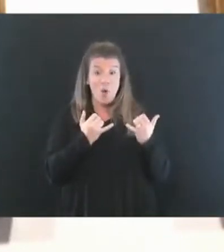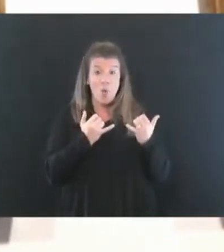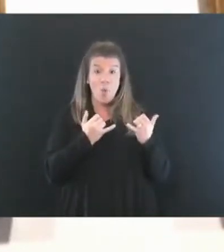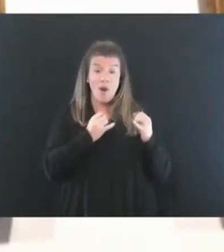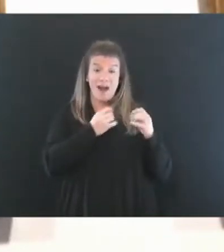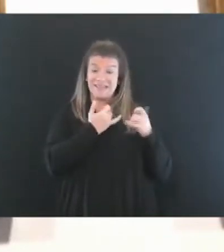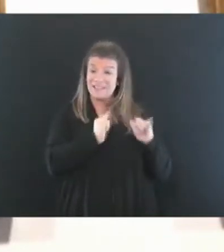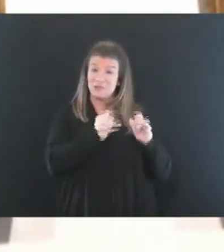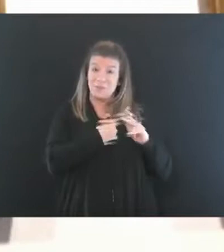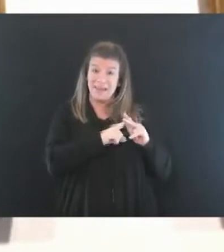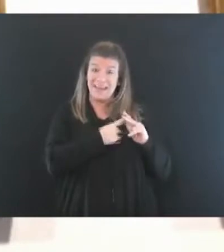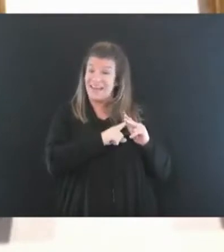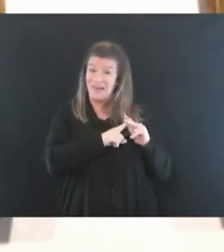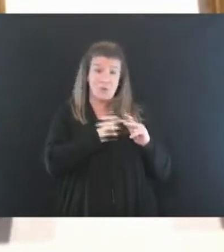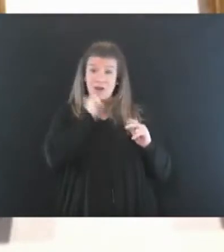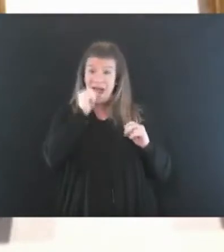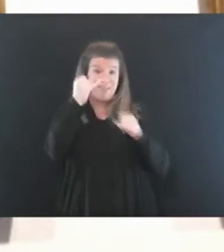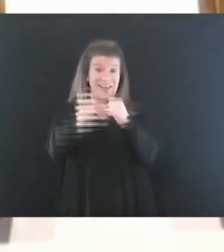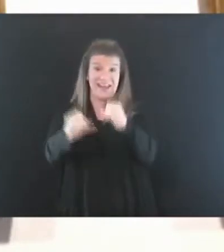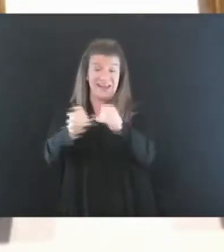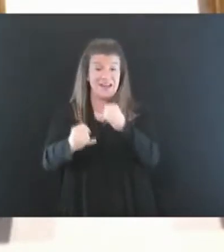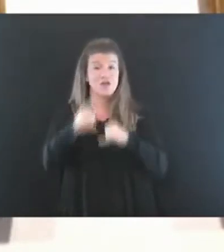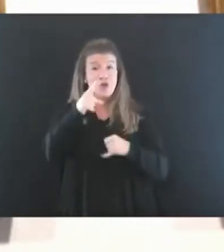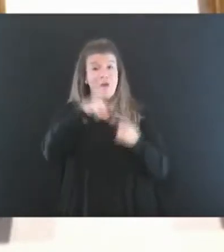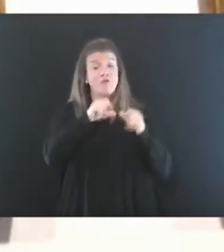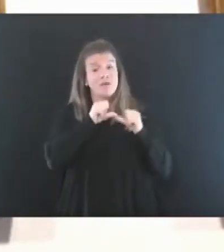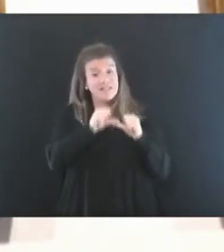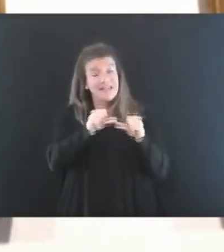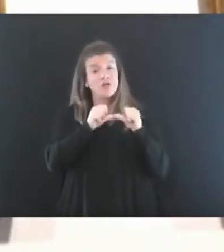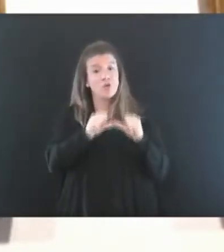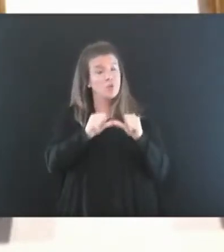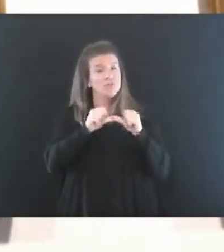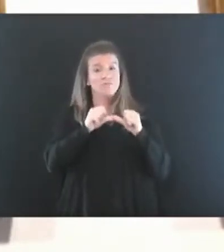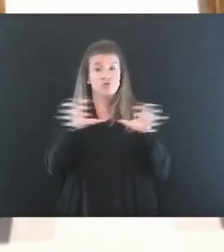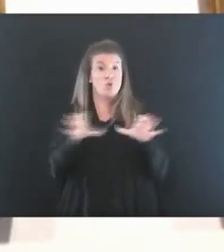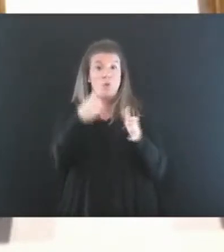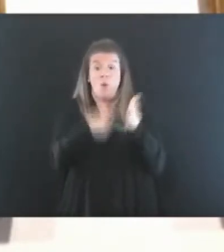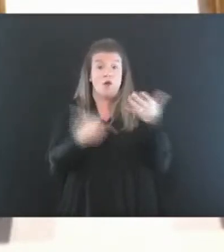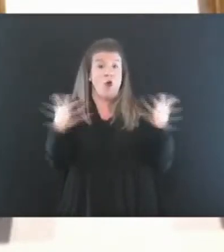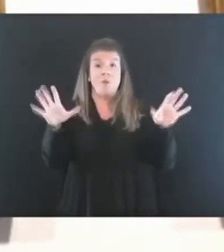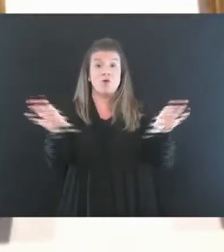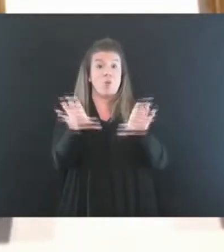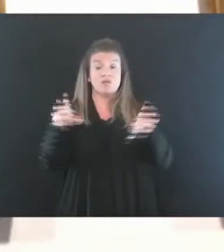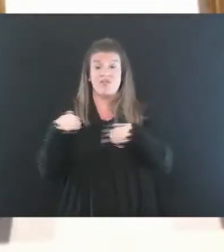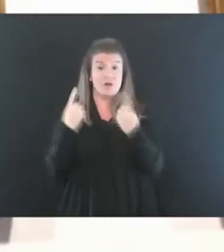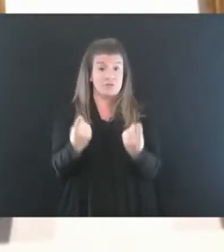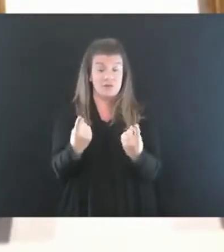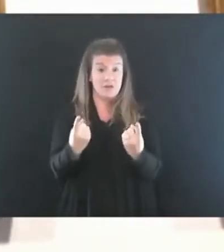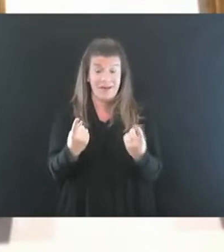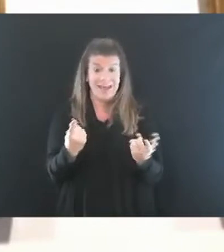TELL PEOPLE "JOB WELL DONE" BUT WE'RE MORE AT THE BEGINNING THAN WE'RE AT THE END. AND SO WE REALLY ENCOURAGE AND